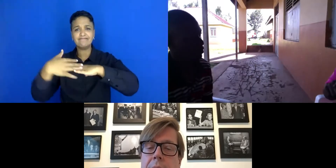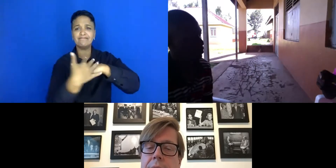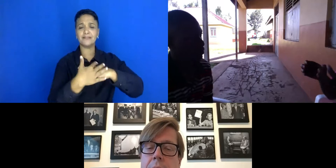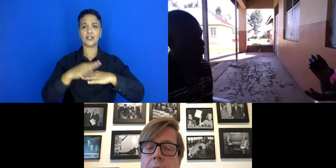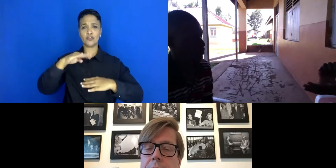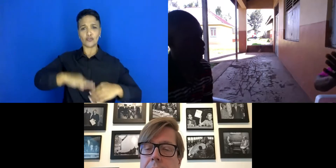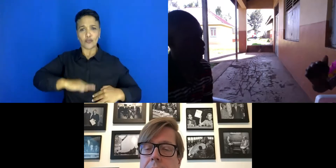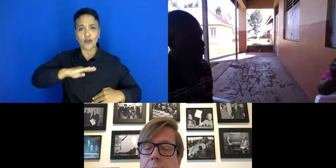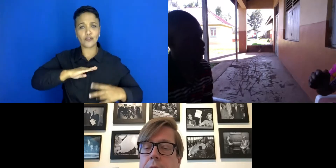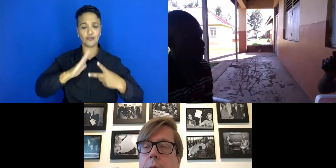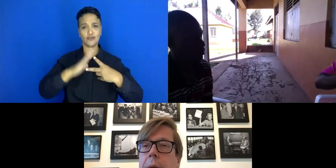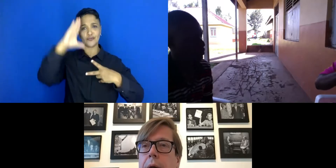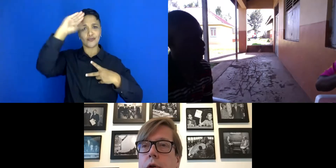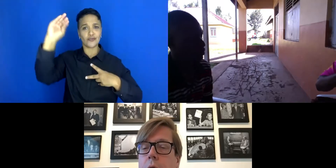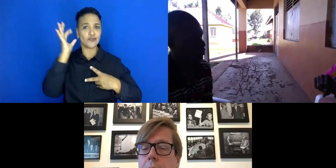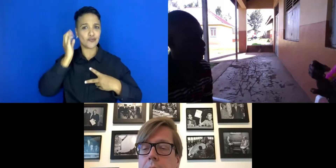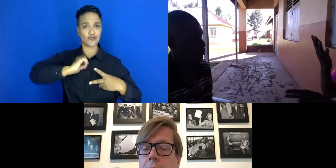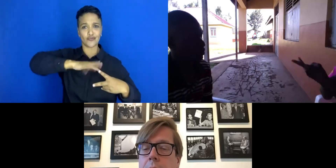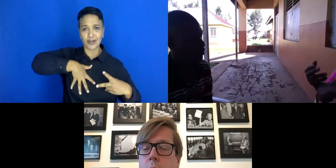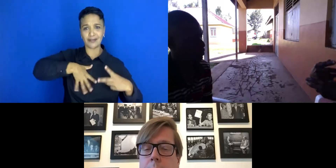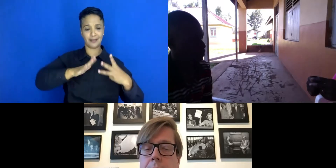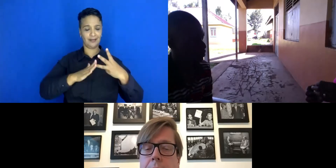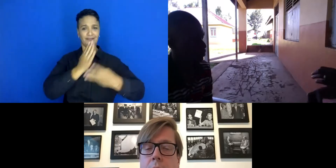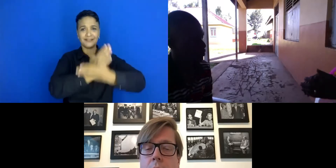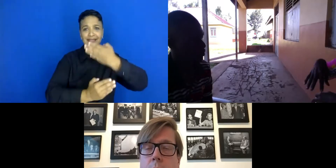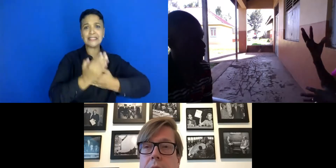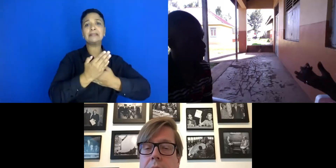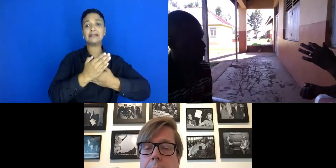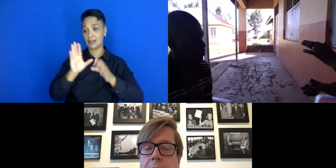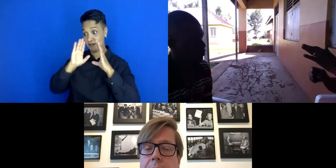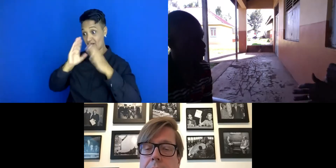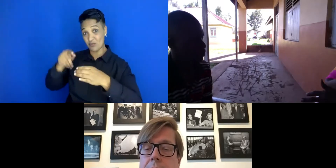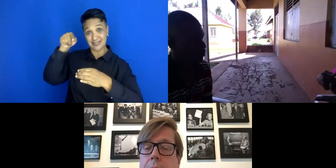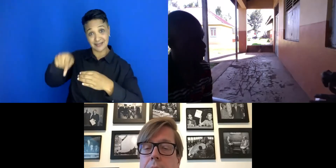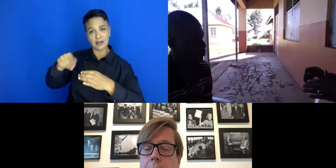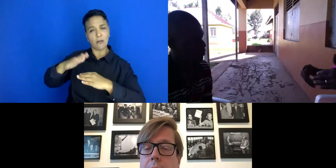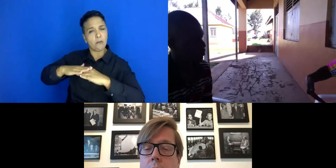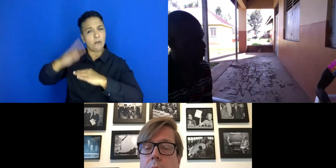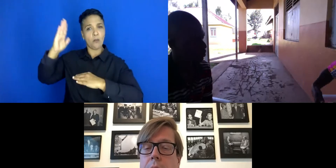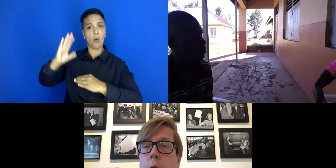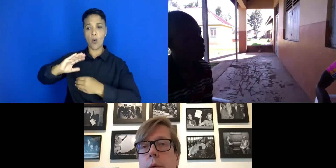have aggravated discrimination again against women and girls with disabilities including youth with